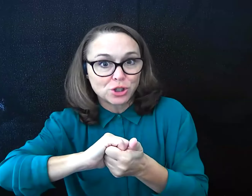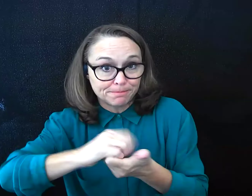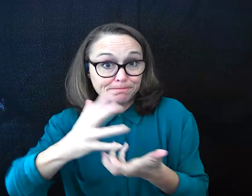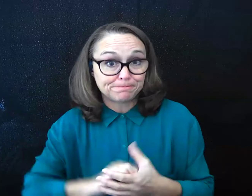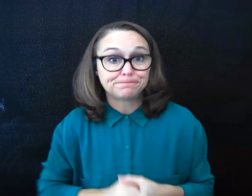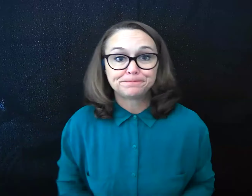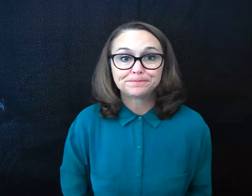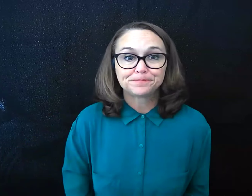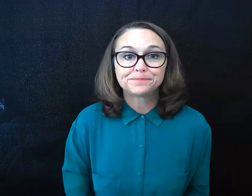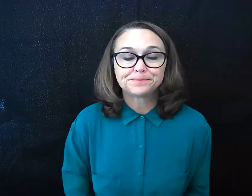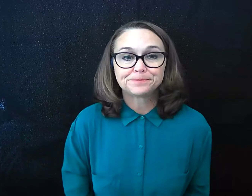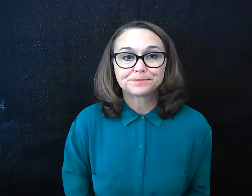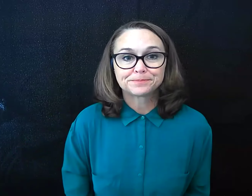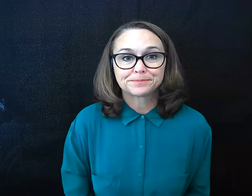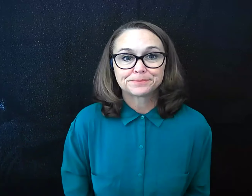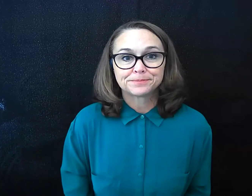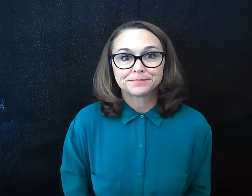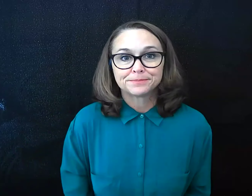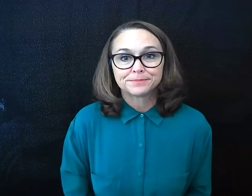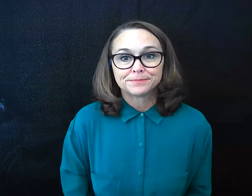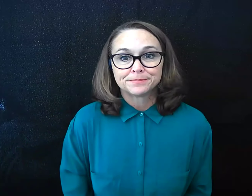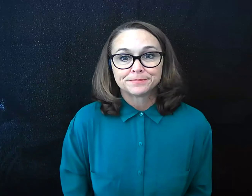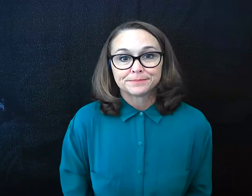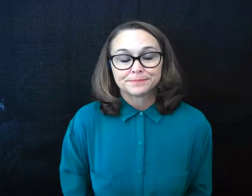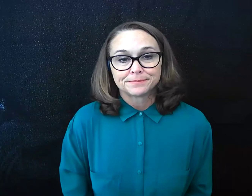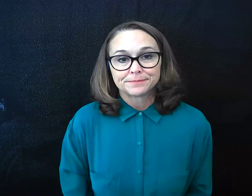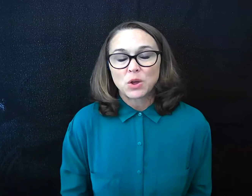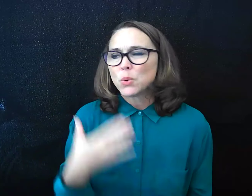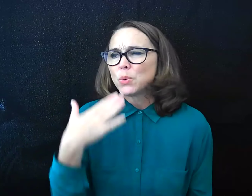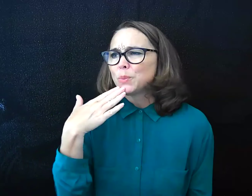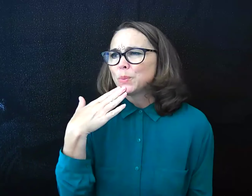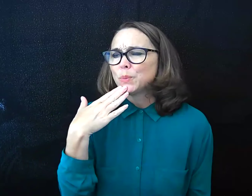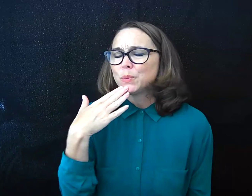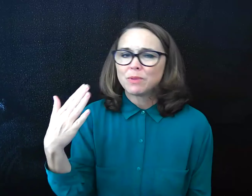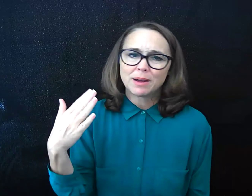Phyllis Niolon: Great. Thanks, Lindsay, and I really I do appreciate sort of the recognition